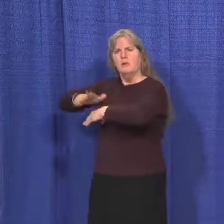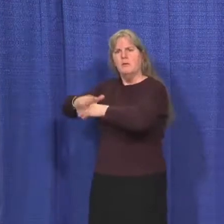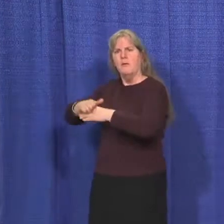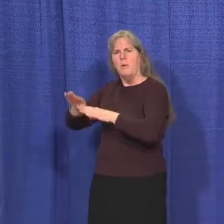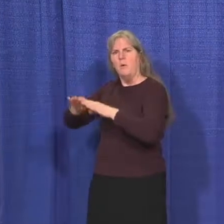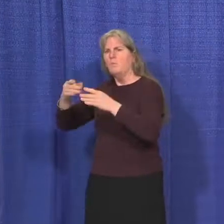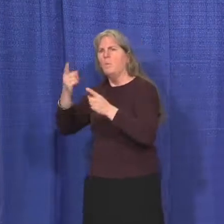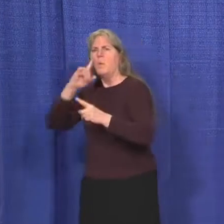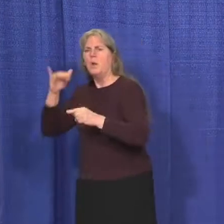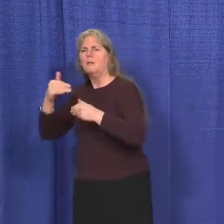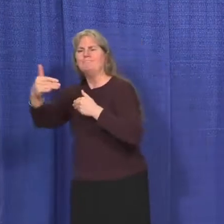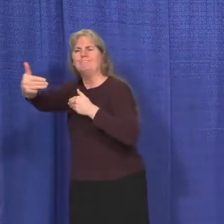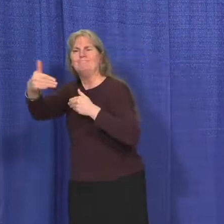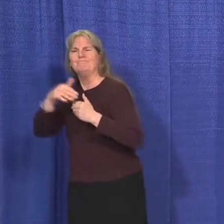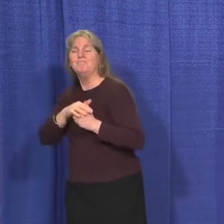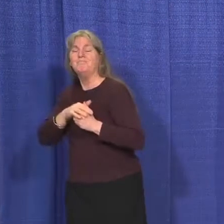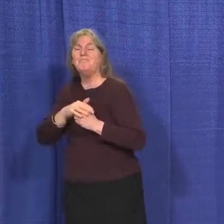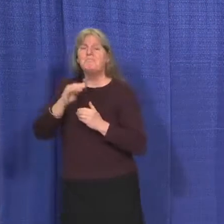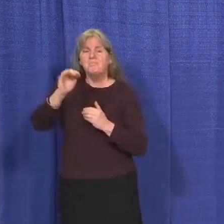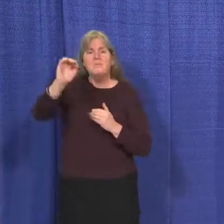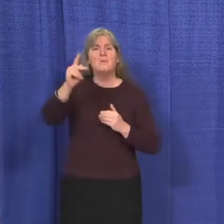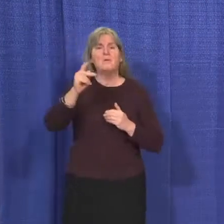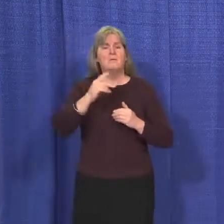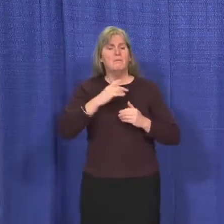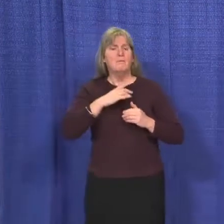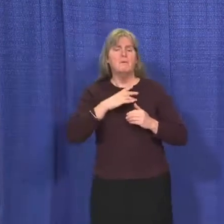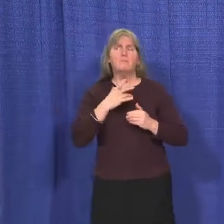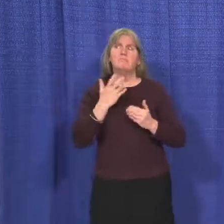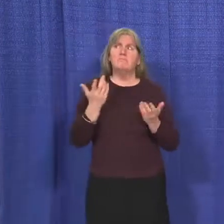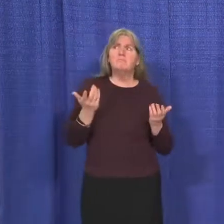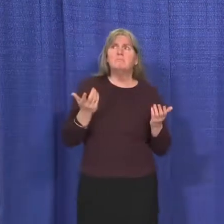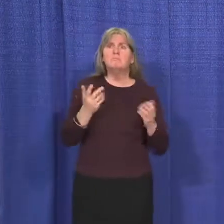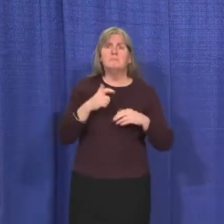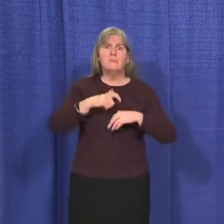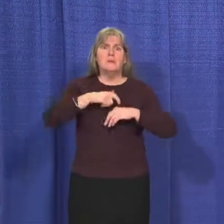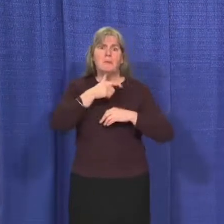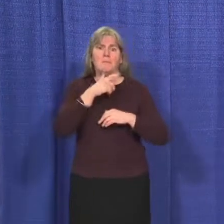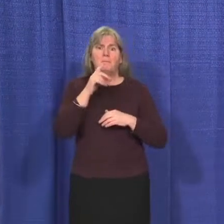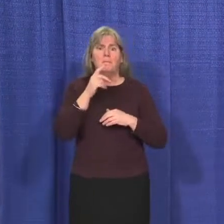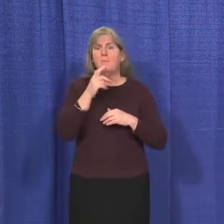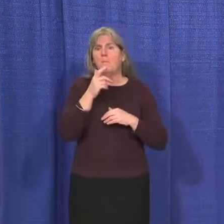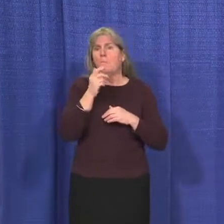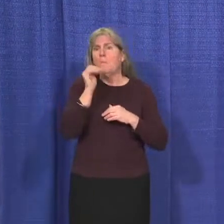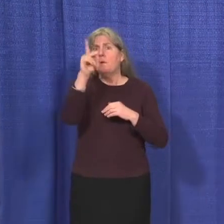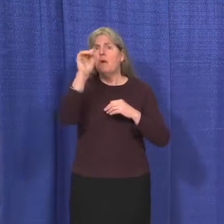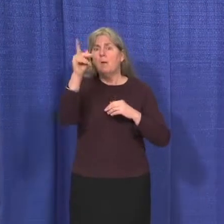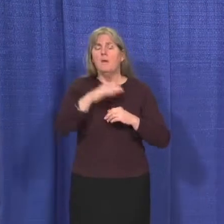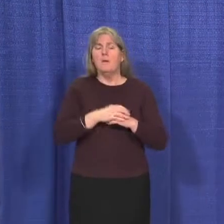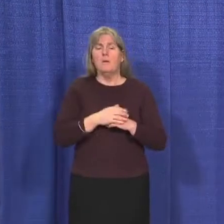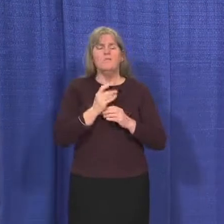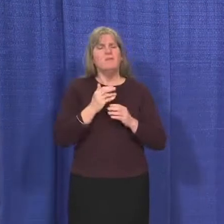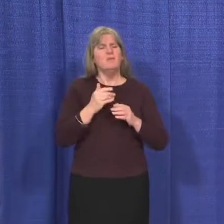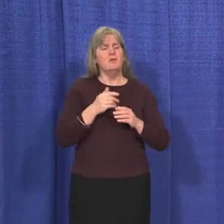provide to a new government. I do think the timing works well, not just because we are still actively implementing the